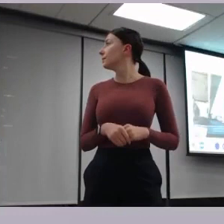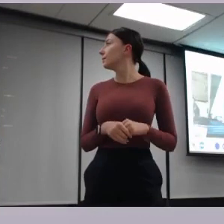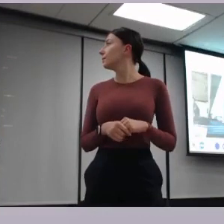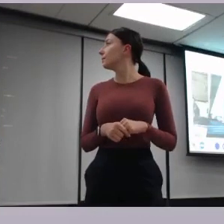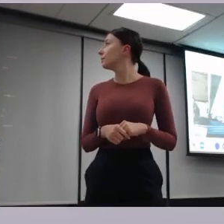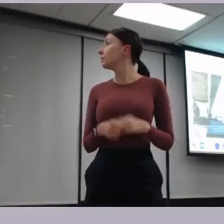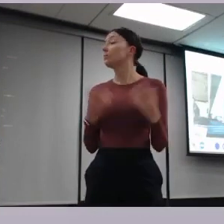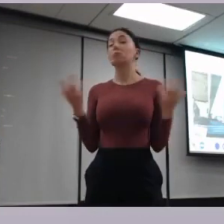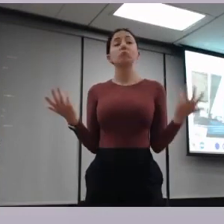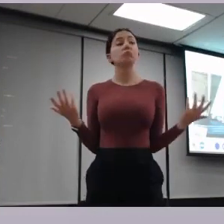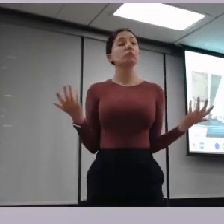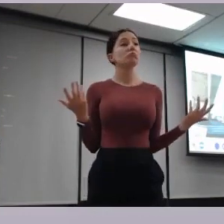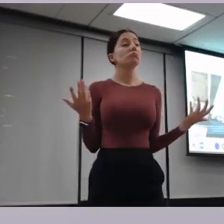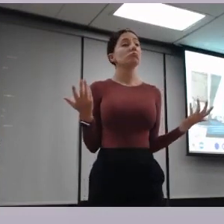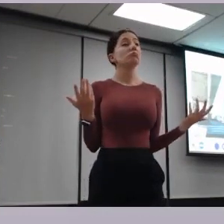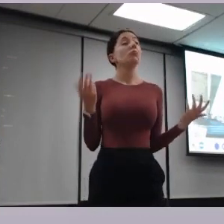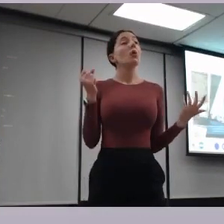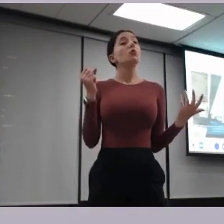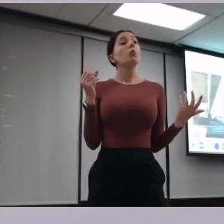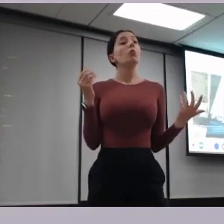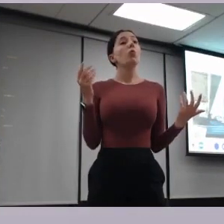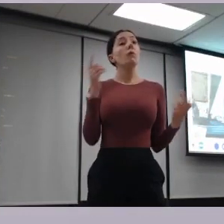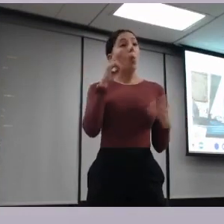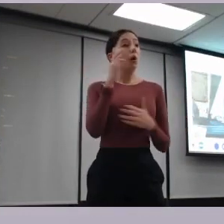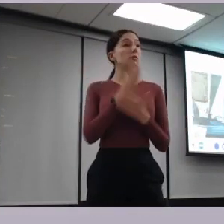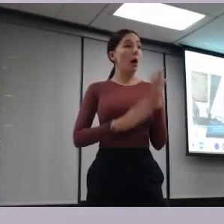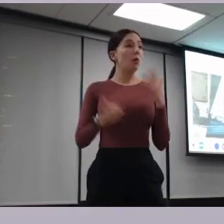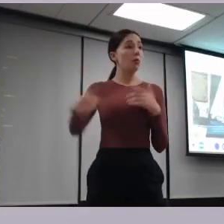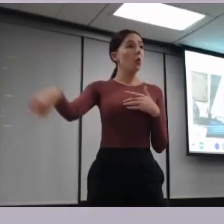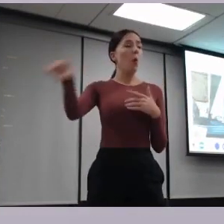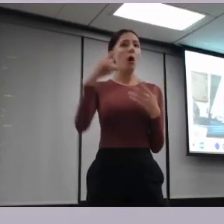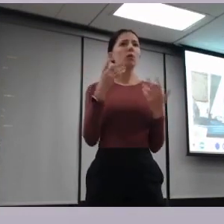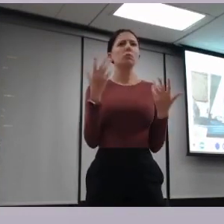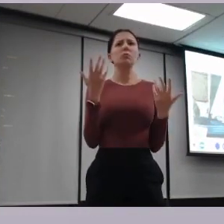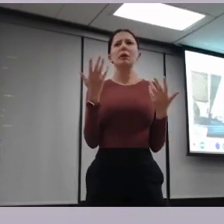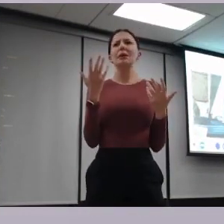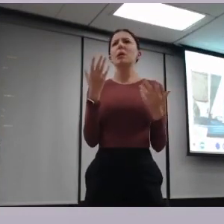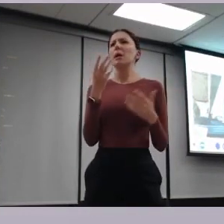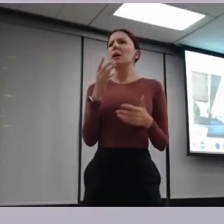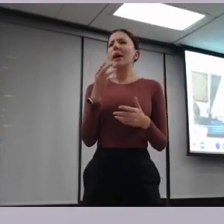So for some of you, this may be just a re acquaintance with the track structure.